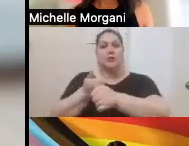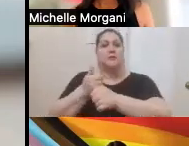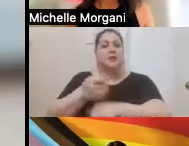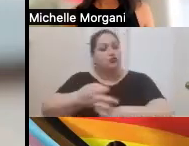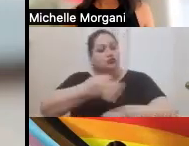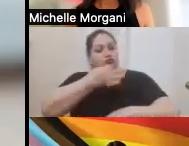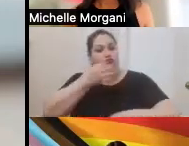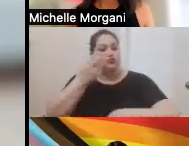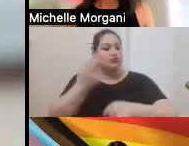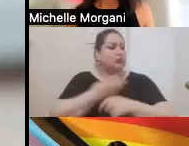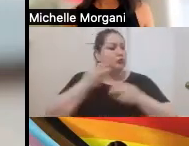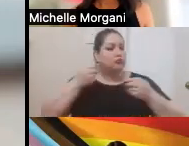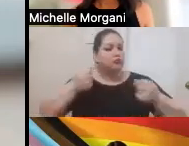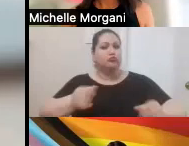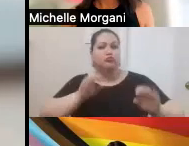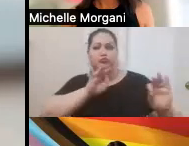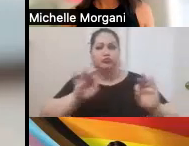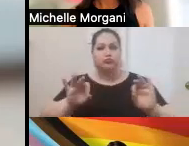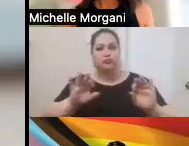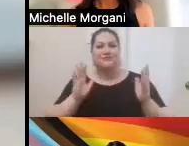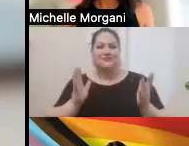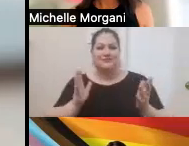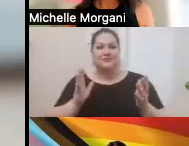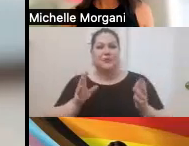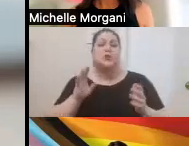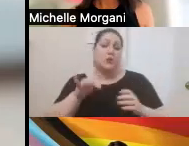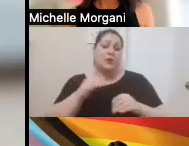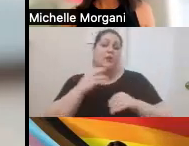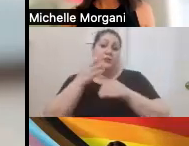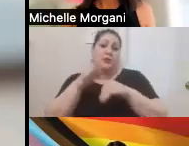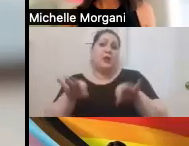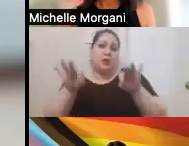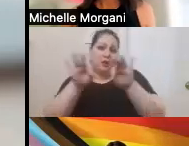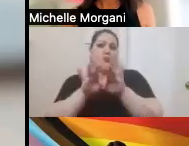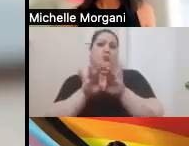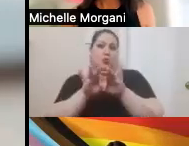That would be important for a student starting at university fast paced education